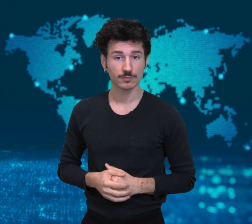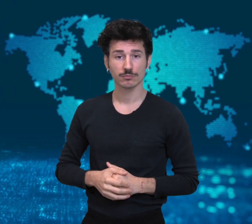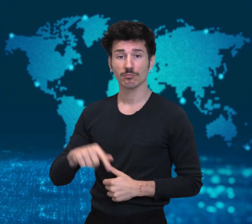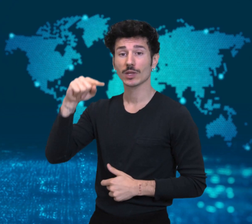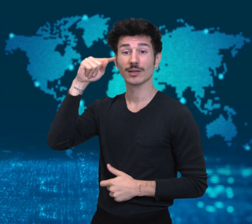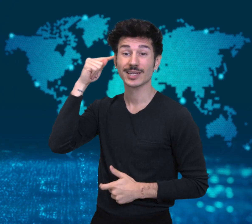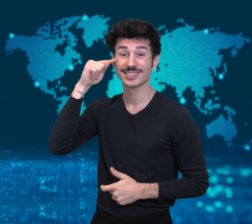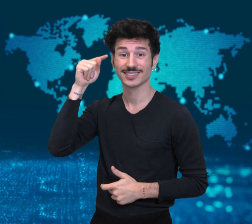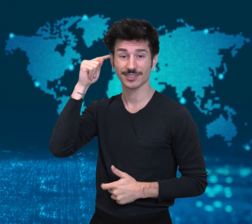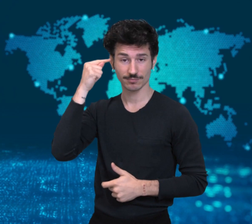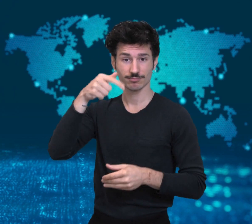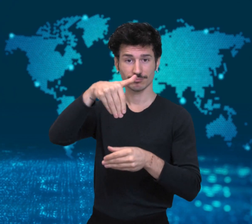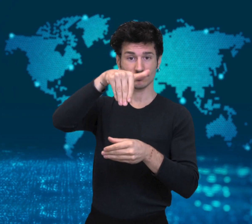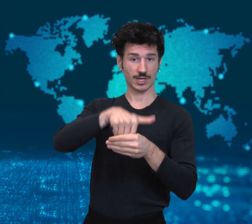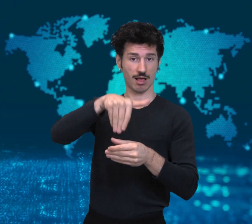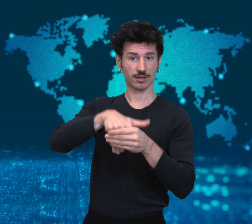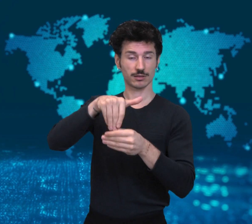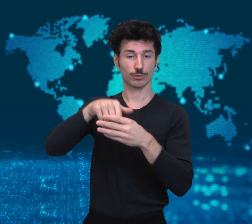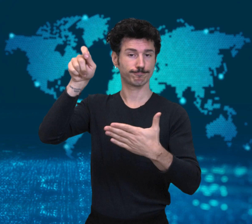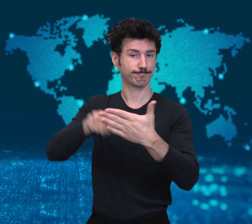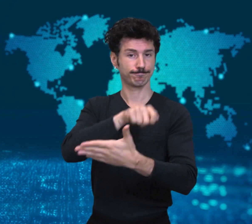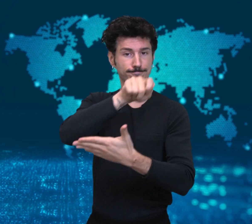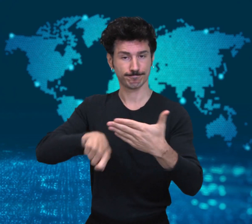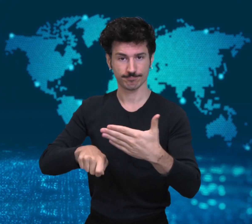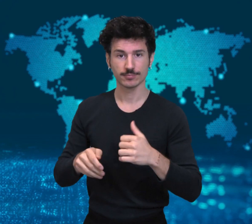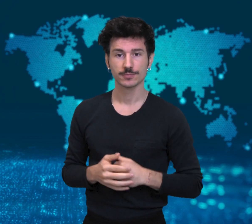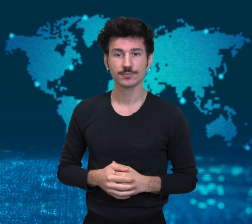Primary elections results voided.